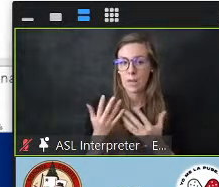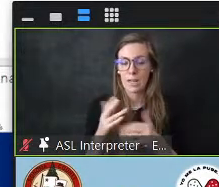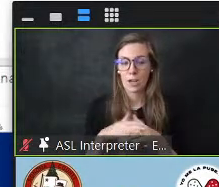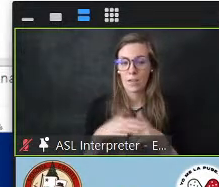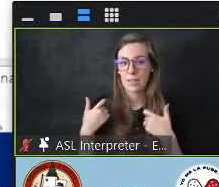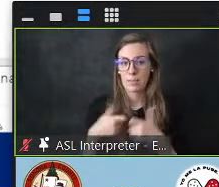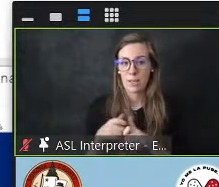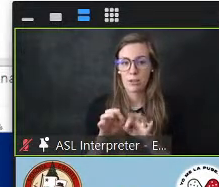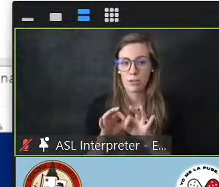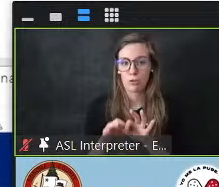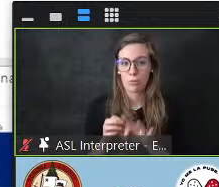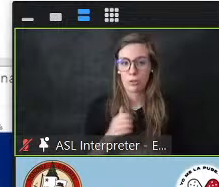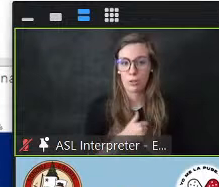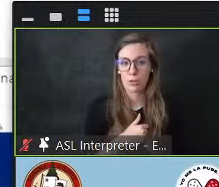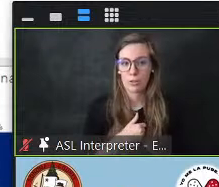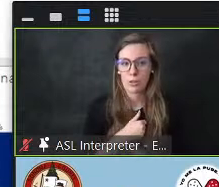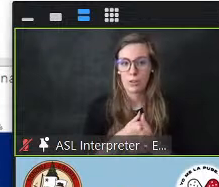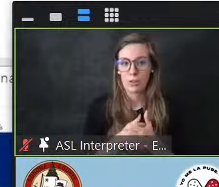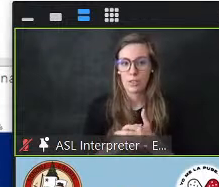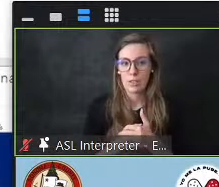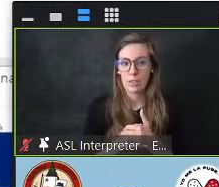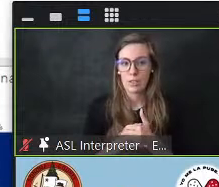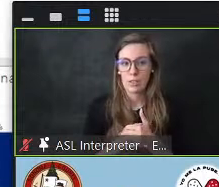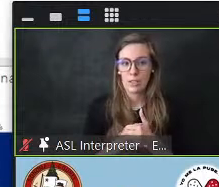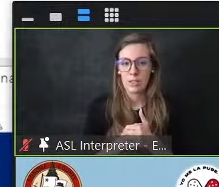The graph on the right, it shows the first